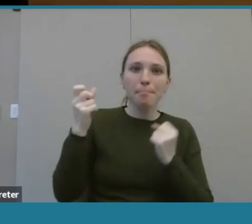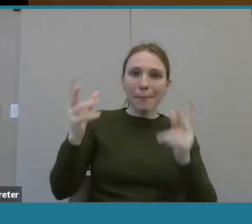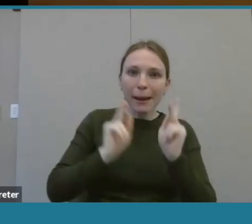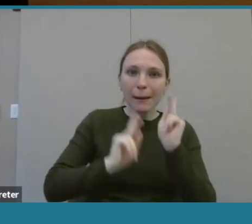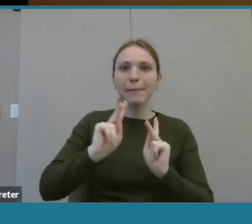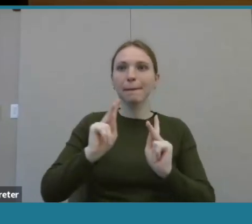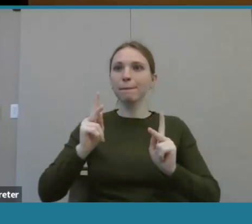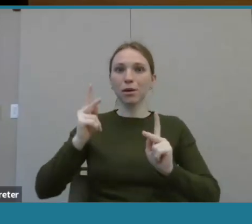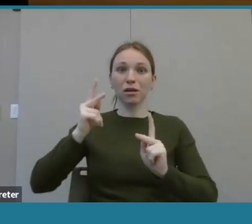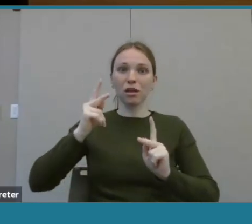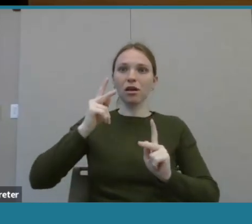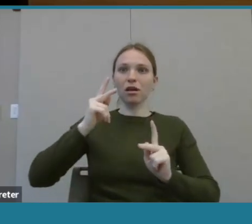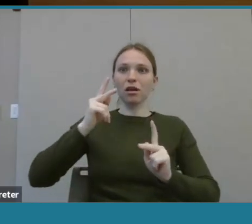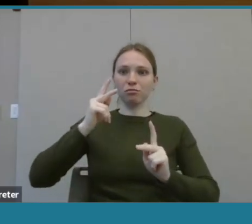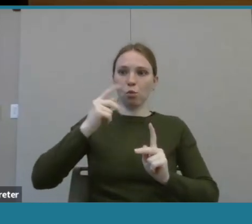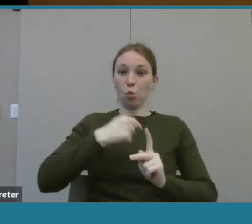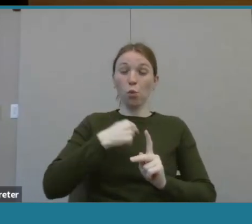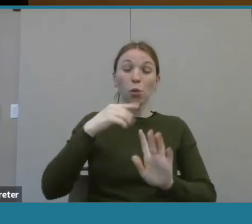And that's another thing when we think about replicability that we really had to